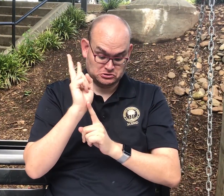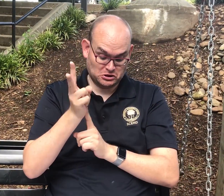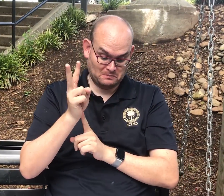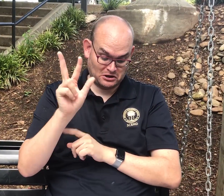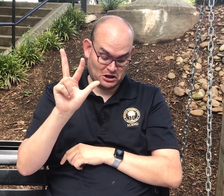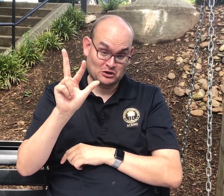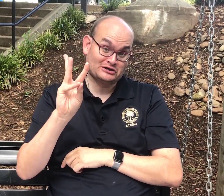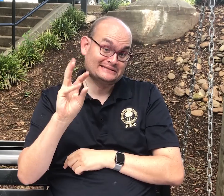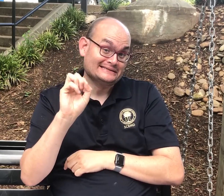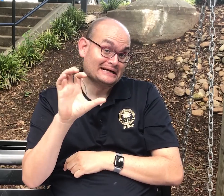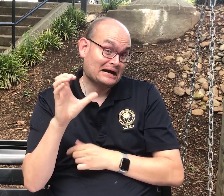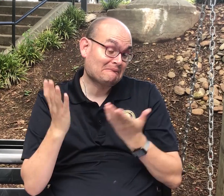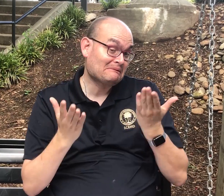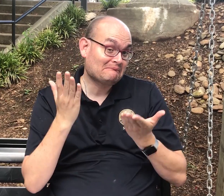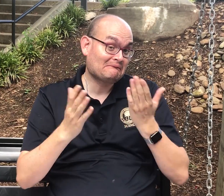AND MAYBE, TWO MINUTES AND THIRTY SIX SECONDS